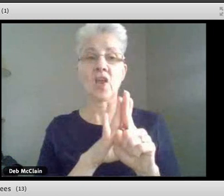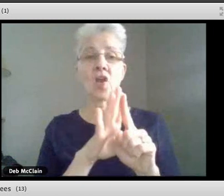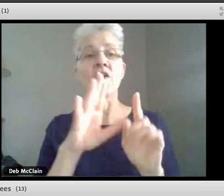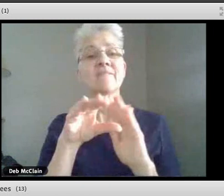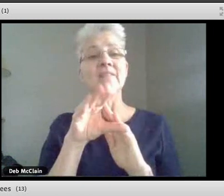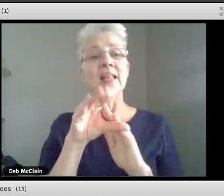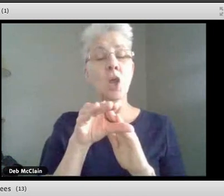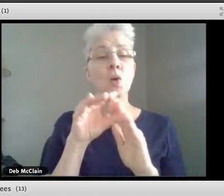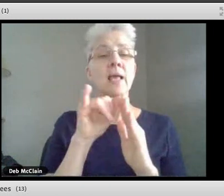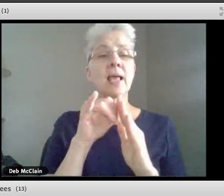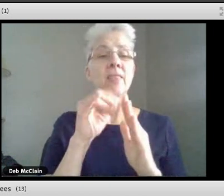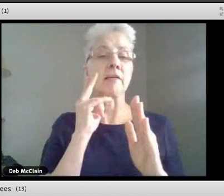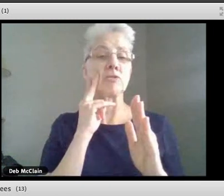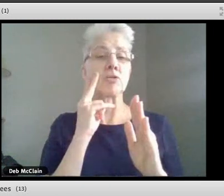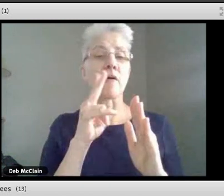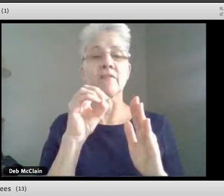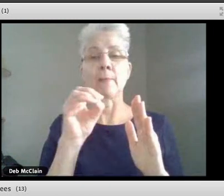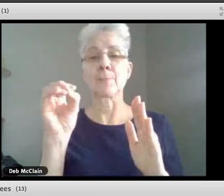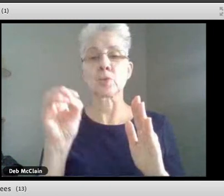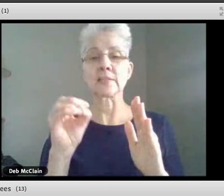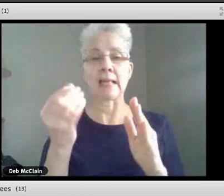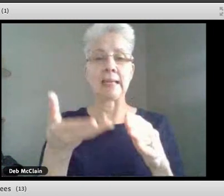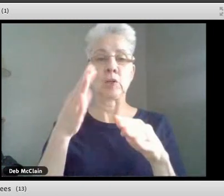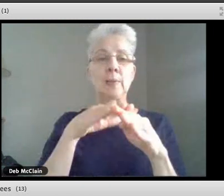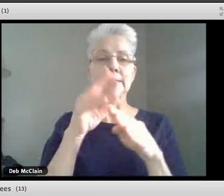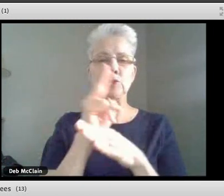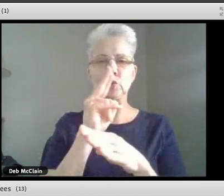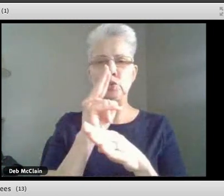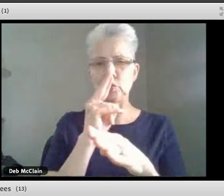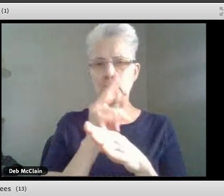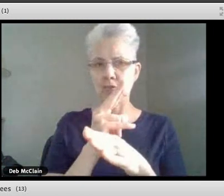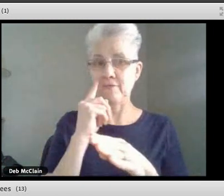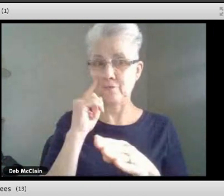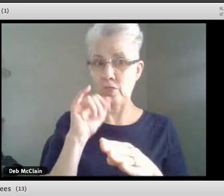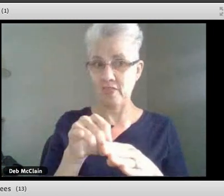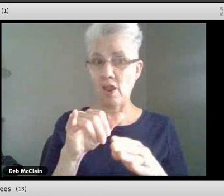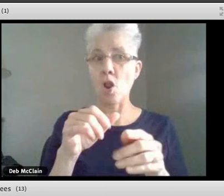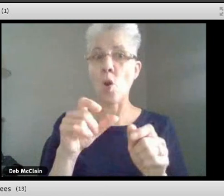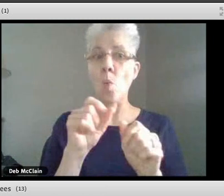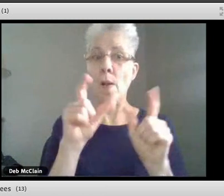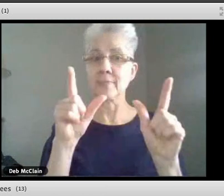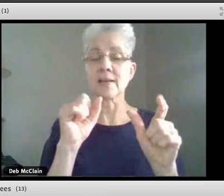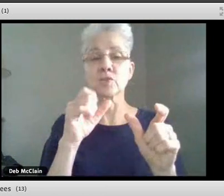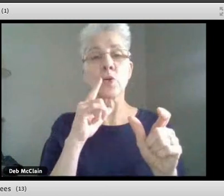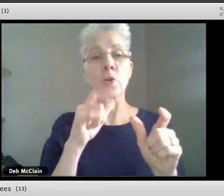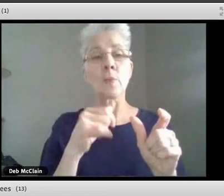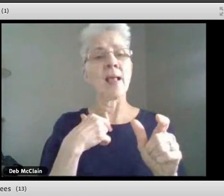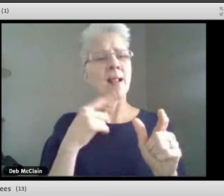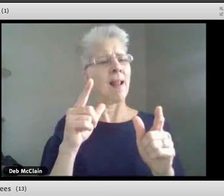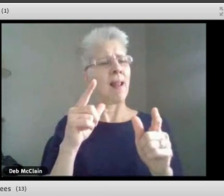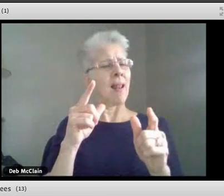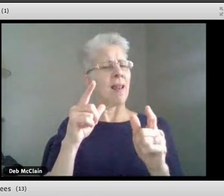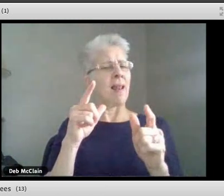in visits to their site. So, you know, you may have to... Libraries are hard to put in terms of businesses, but you may have to make the case for accessibility